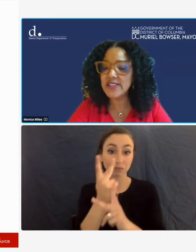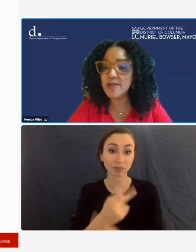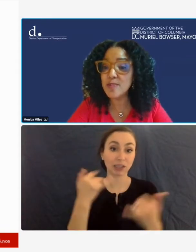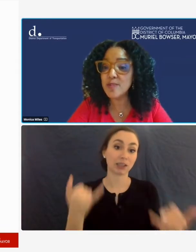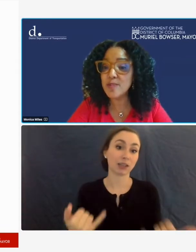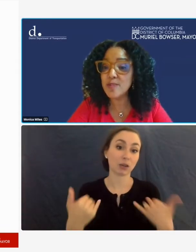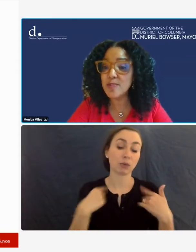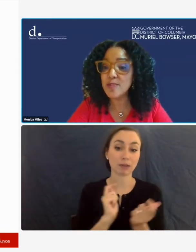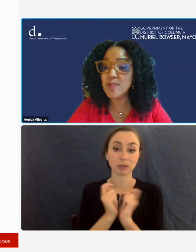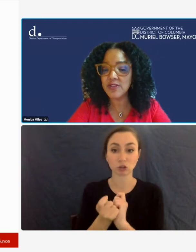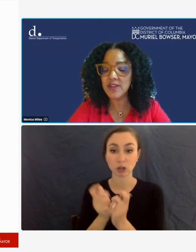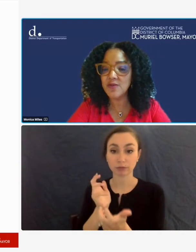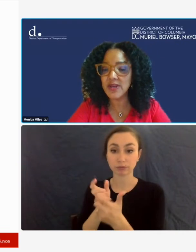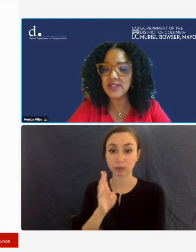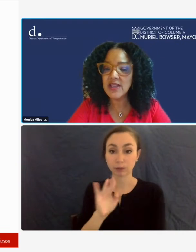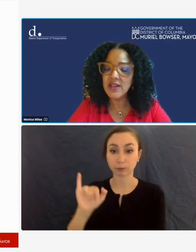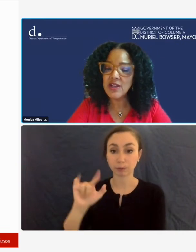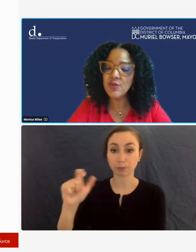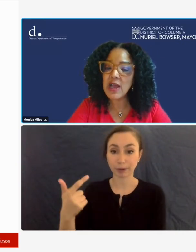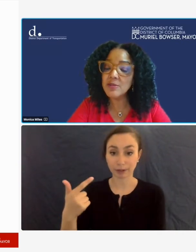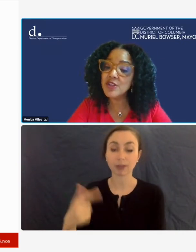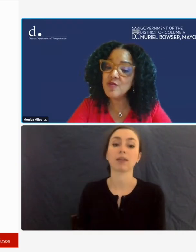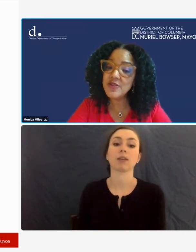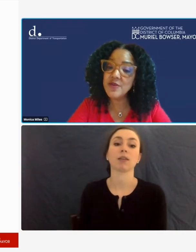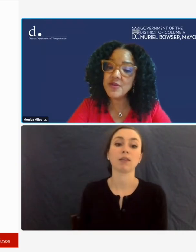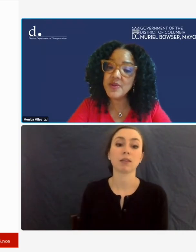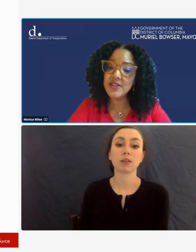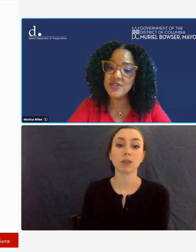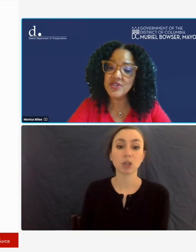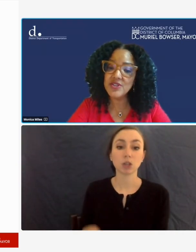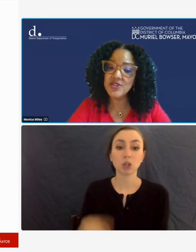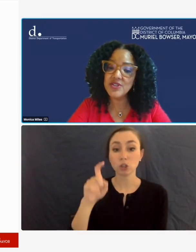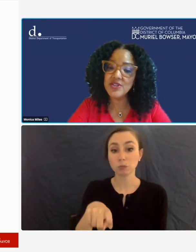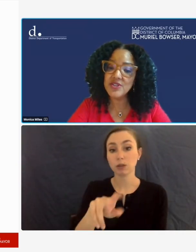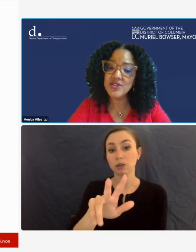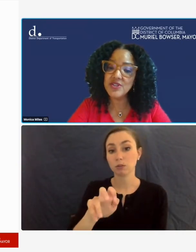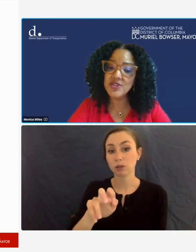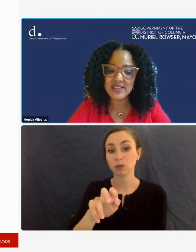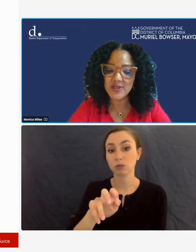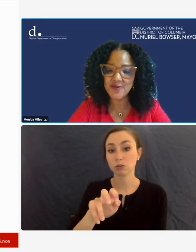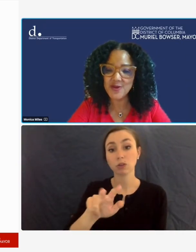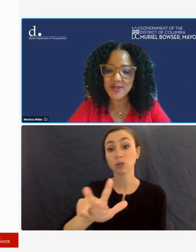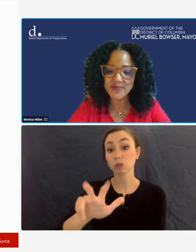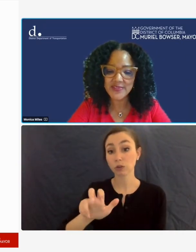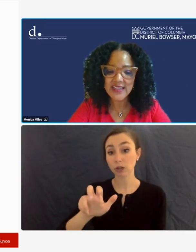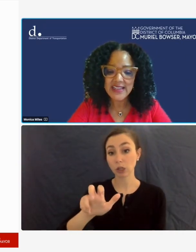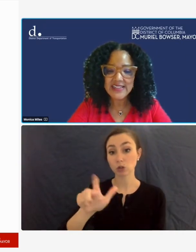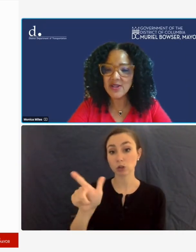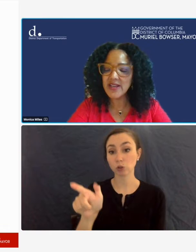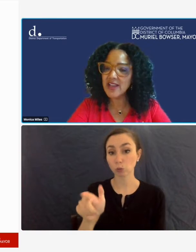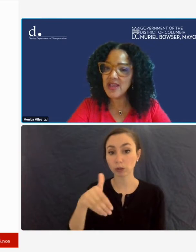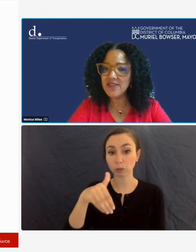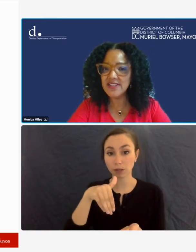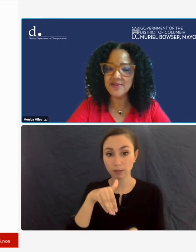billing you know the invoice should have been for 321 000 24. so now you have a difference so this